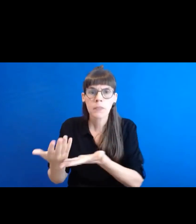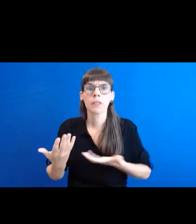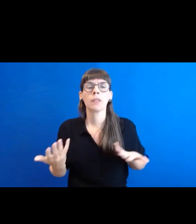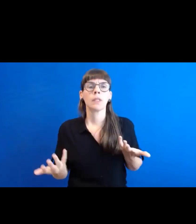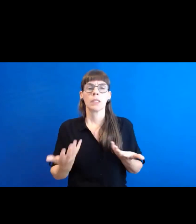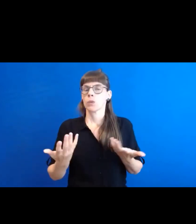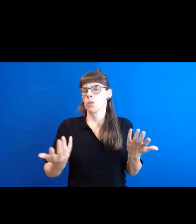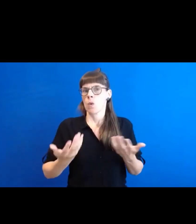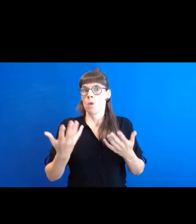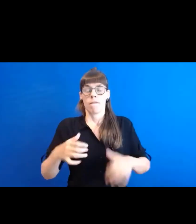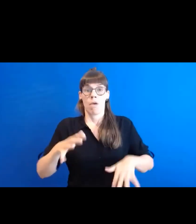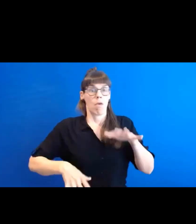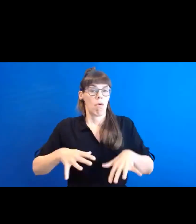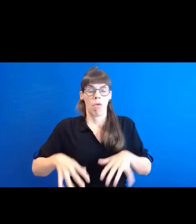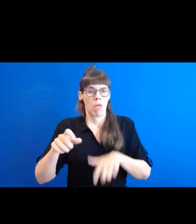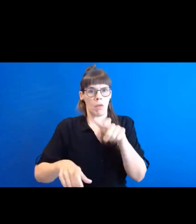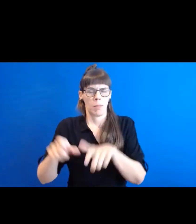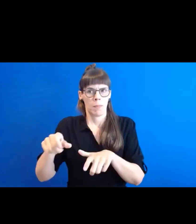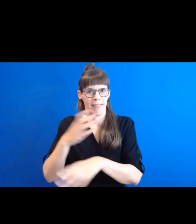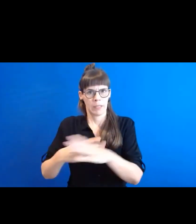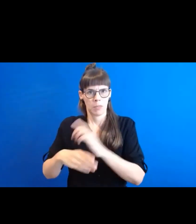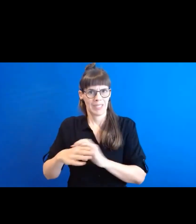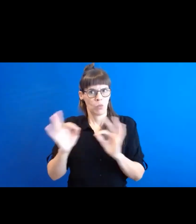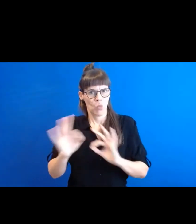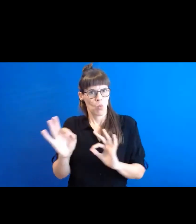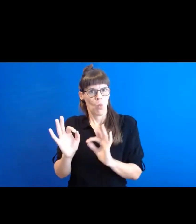borders, the changes in aid provision around the displacement setting